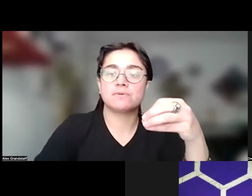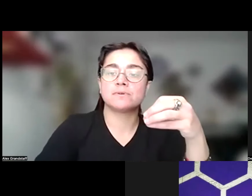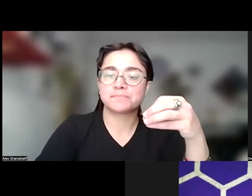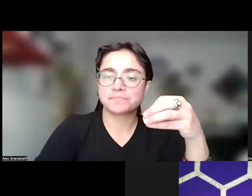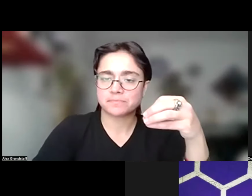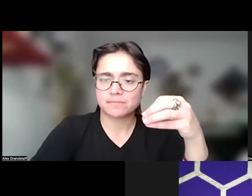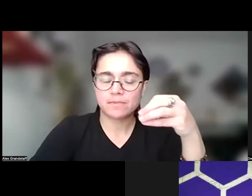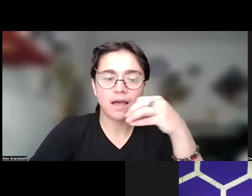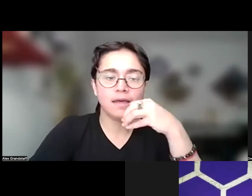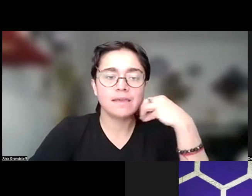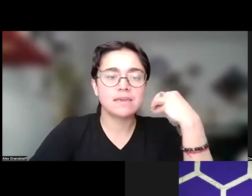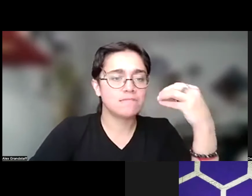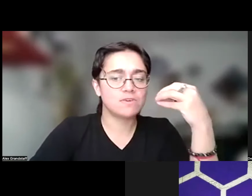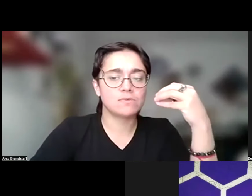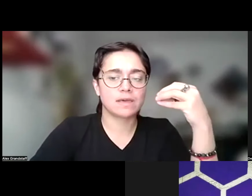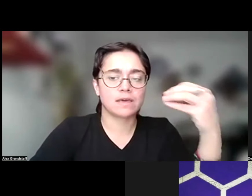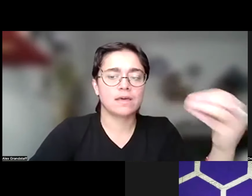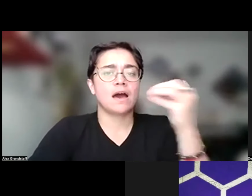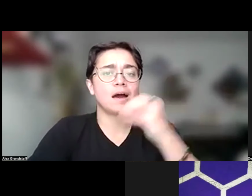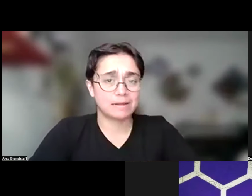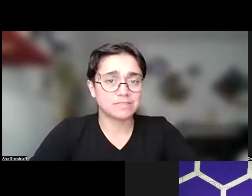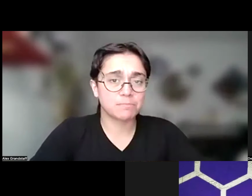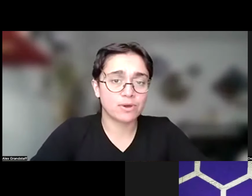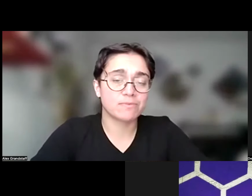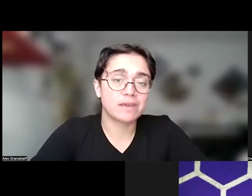because they are informed by autistic people's experiences.